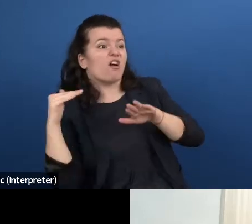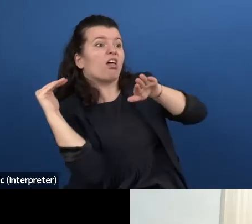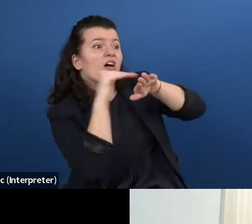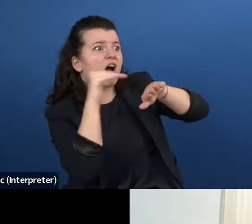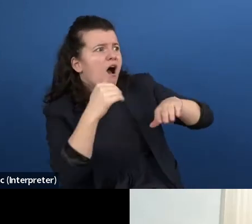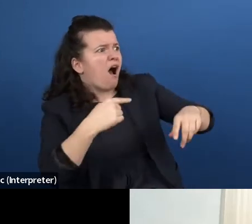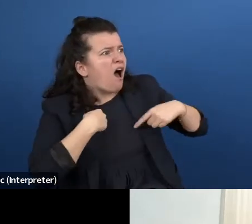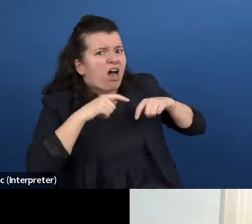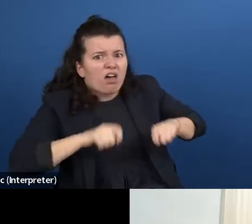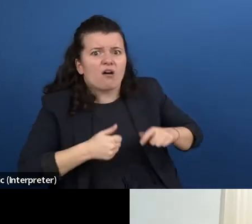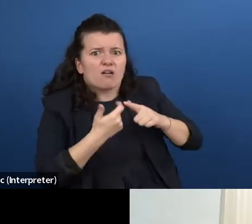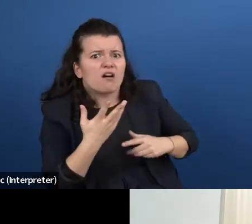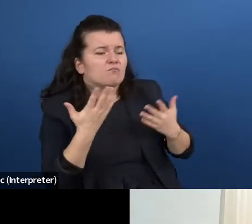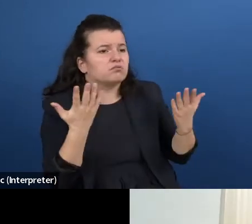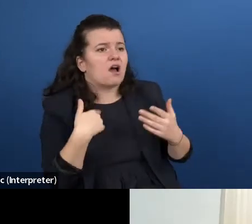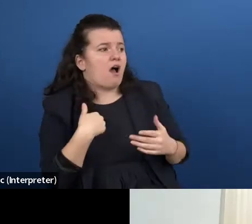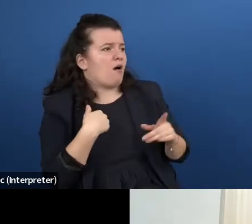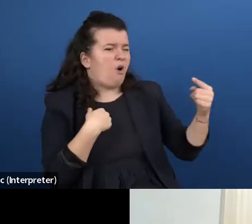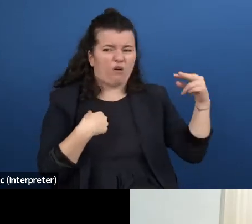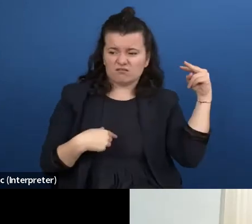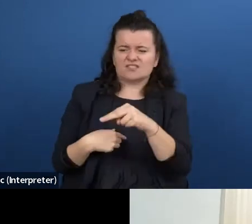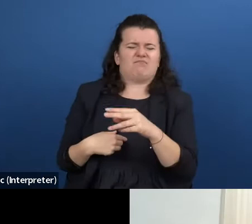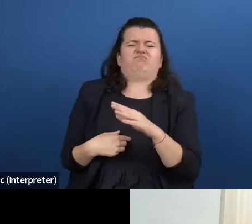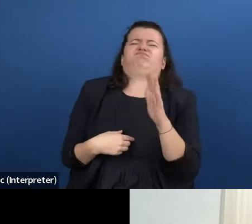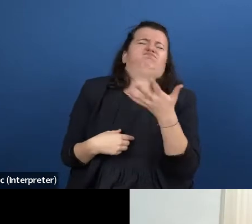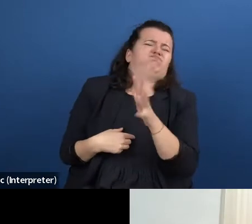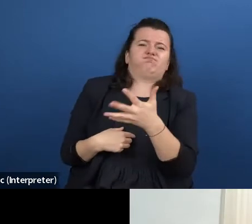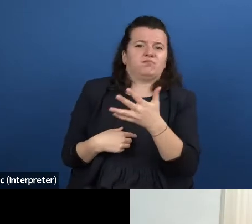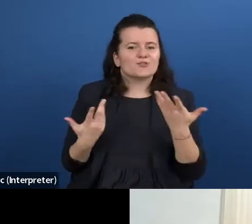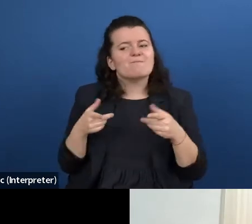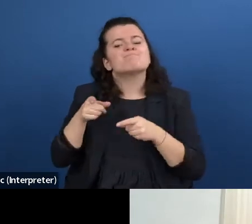It's also important to note that in humanitarian crisis,